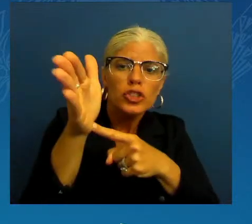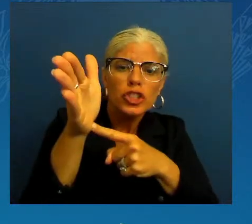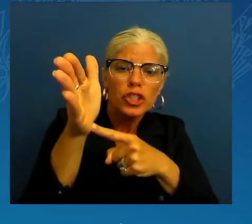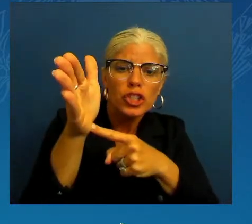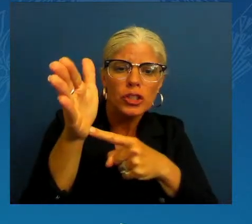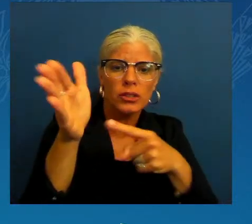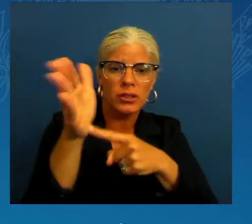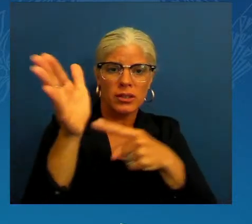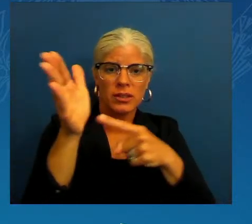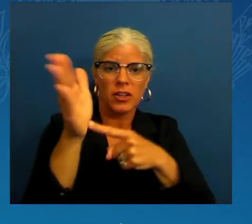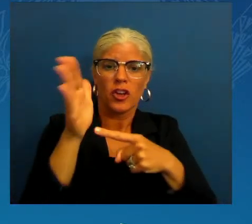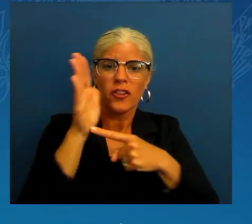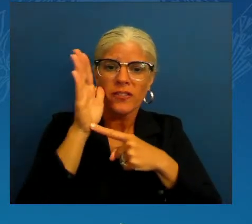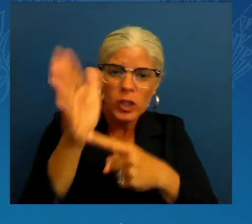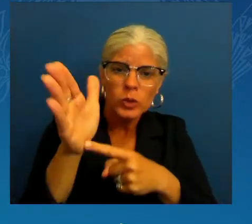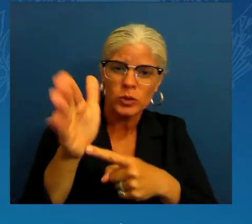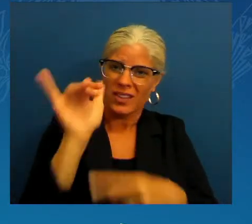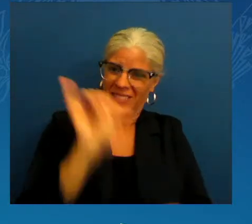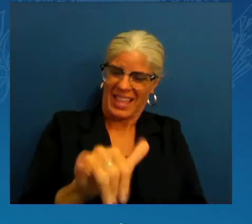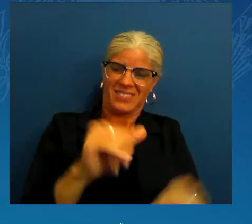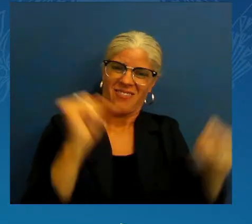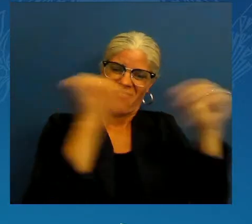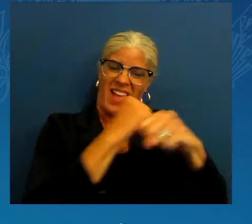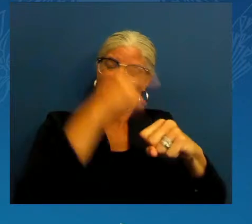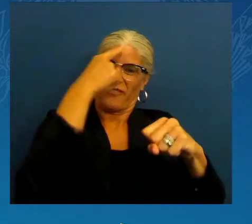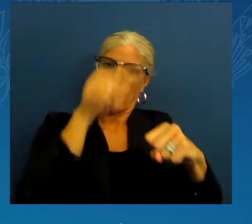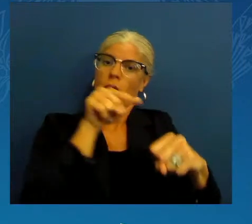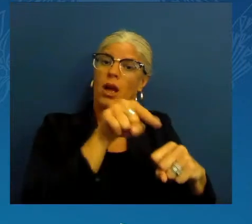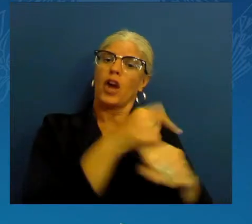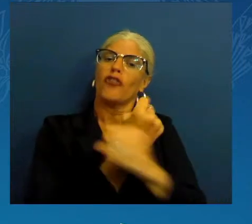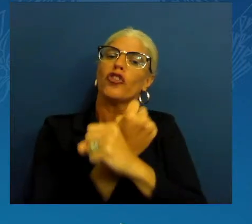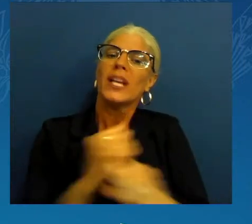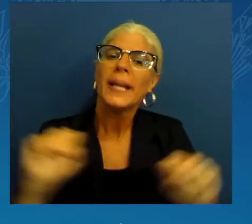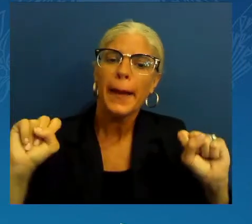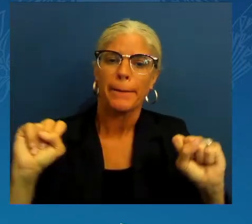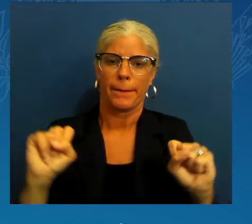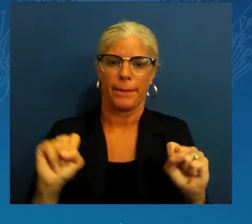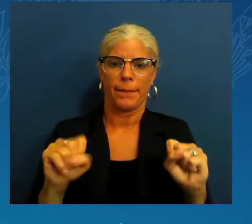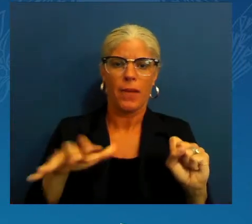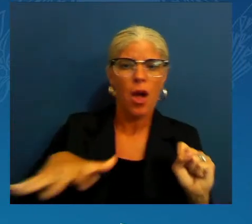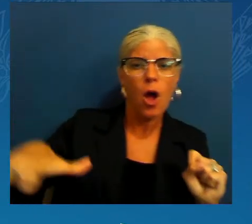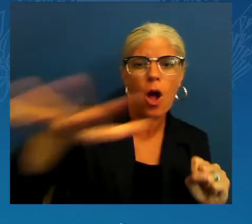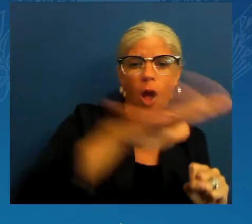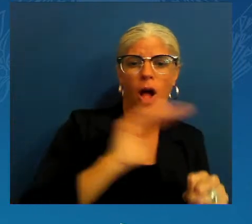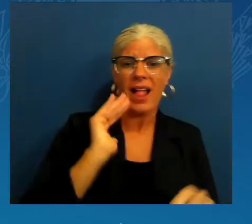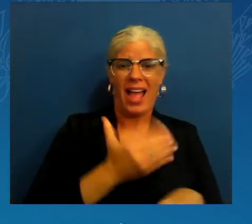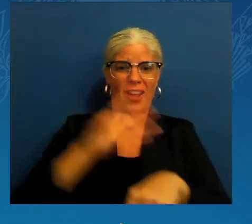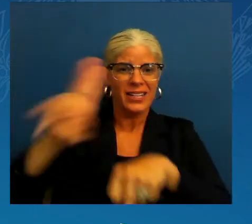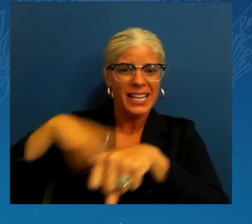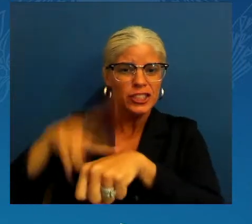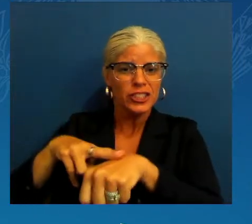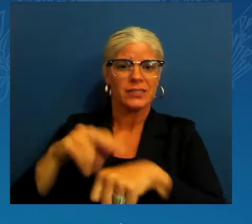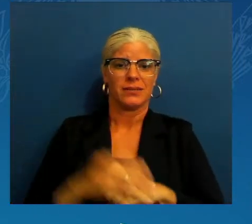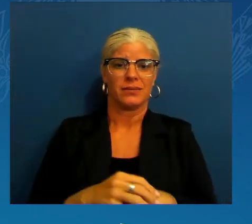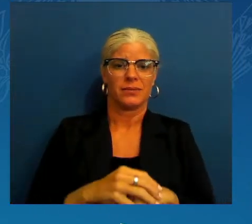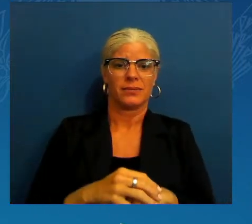Across our nation, we are witnessing a full-on attack on hard-fought, hard-won fundamental freedoms